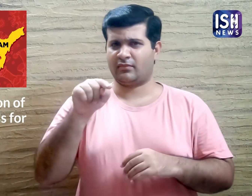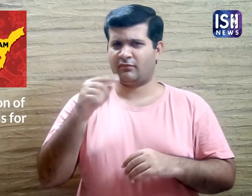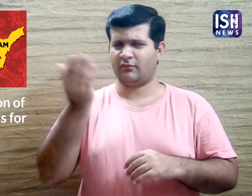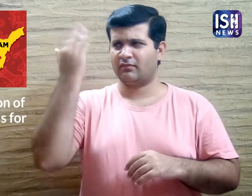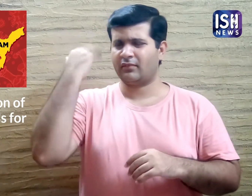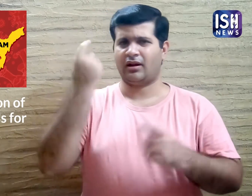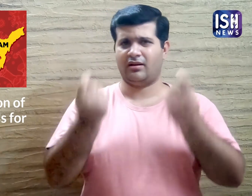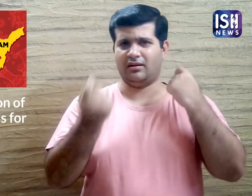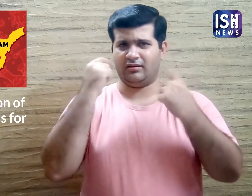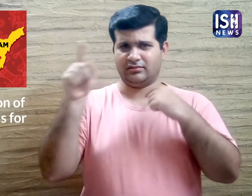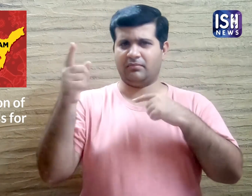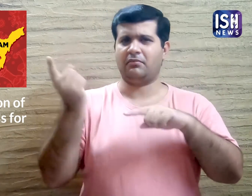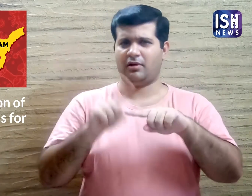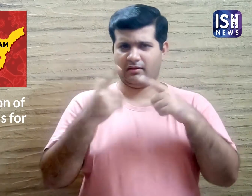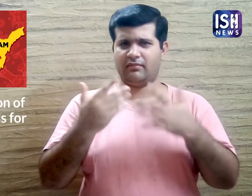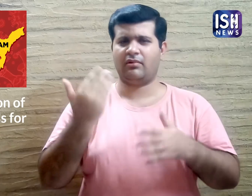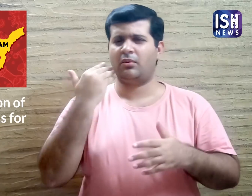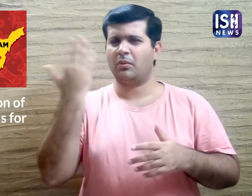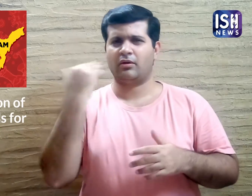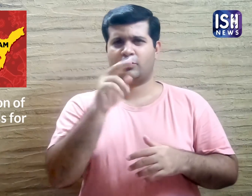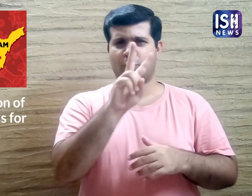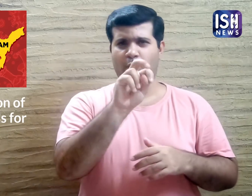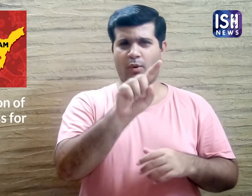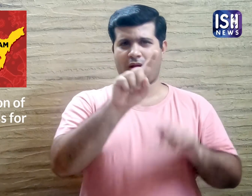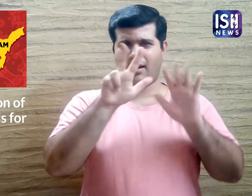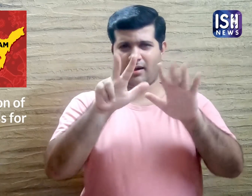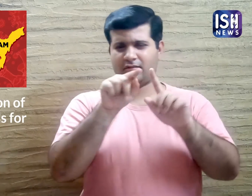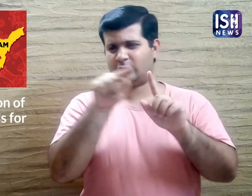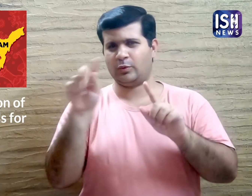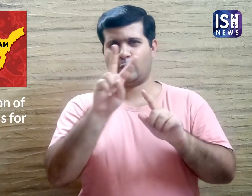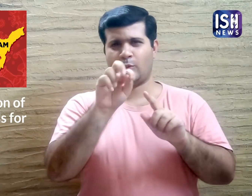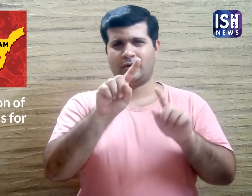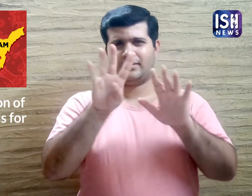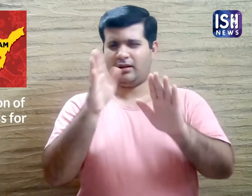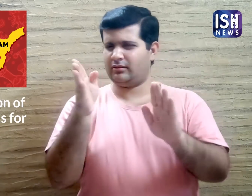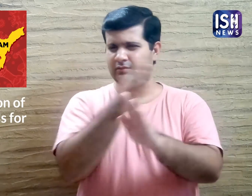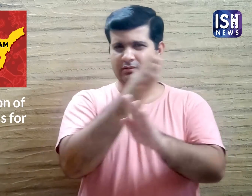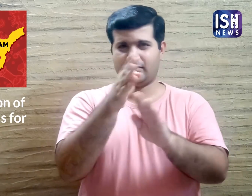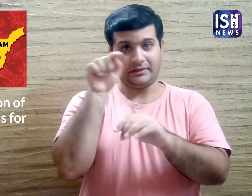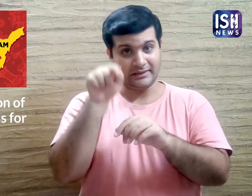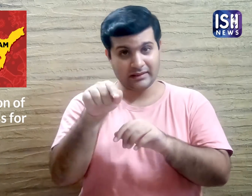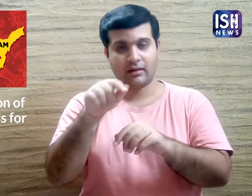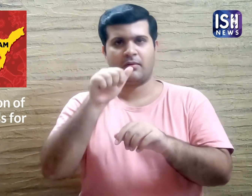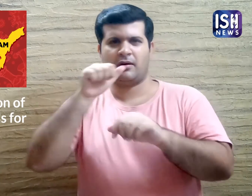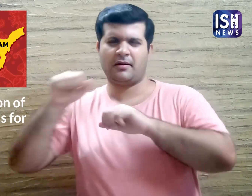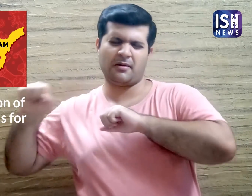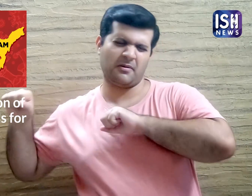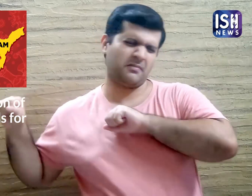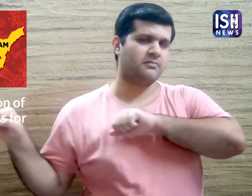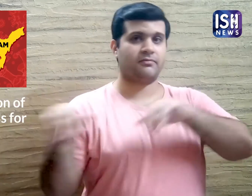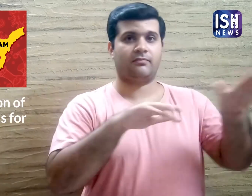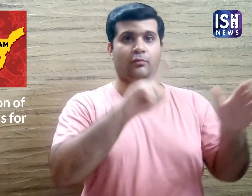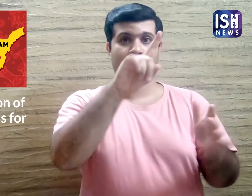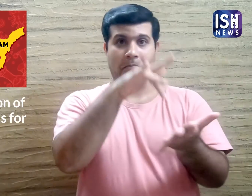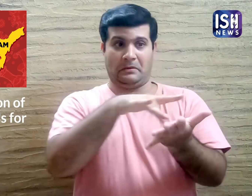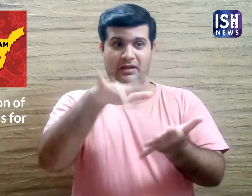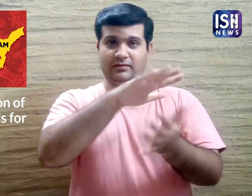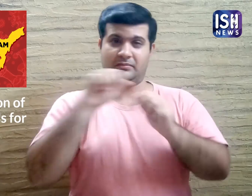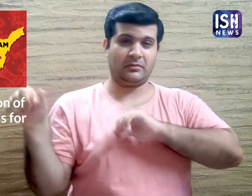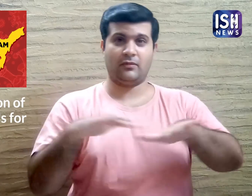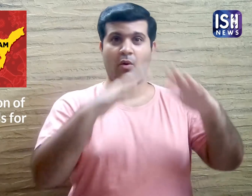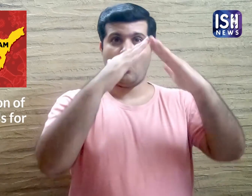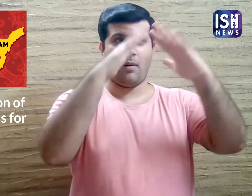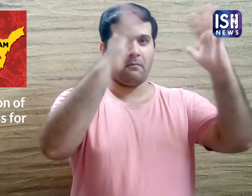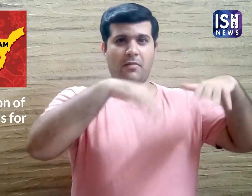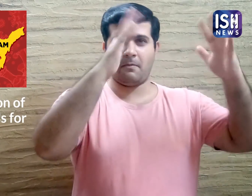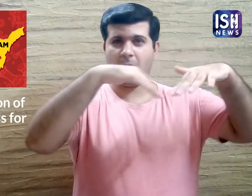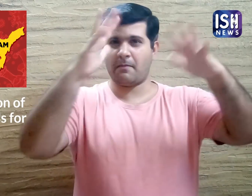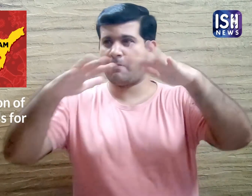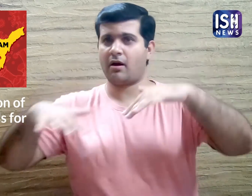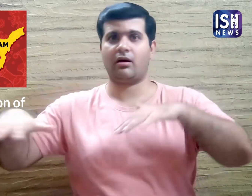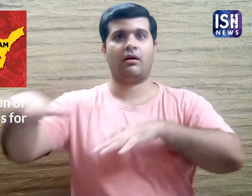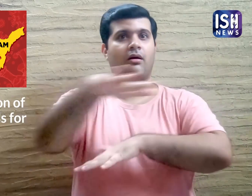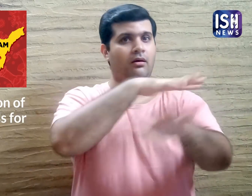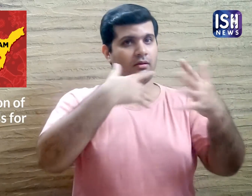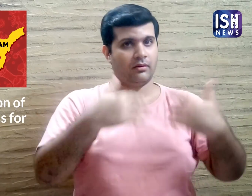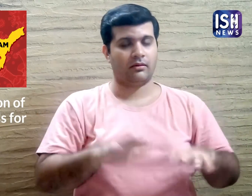During 2018-2019, a flood had caused a lot of destruction in Assam.